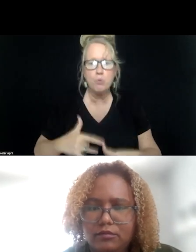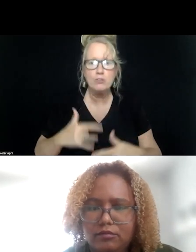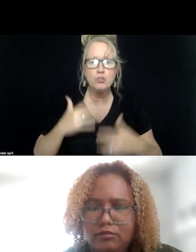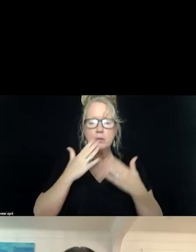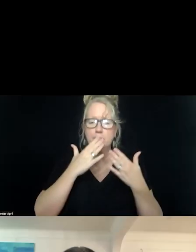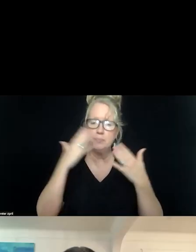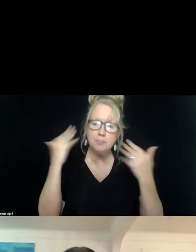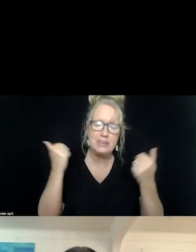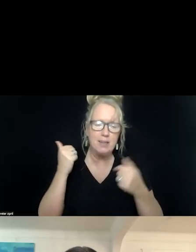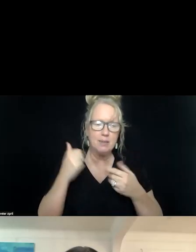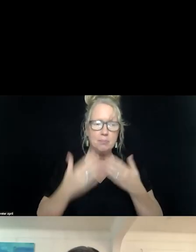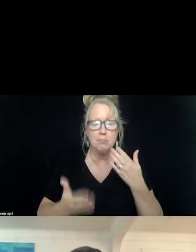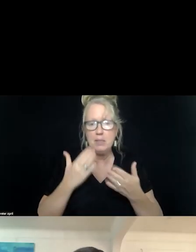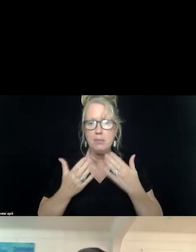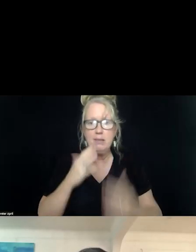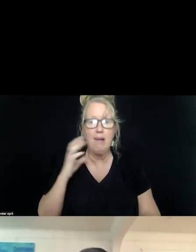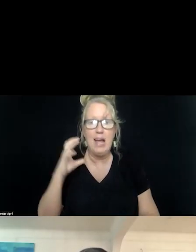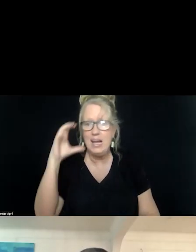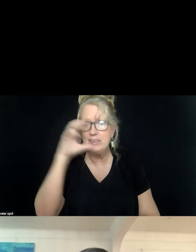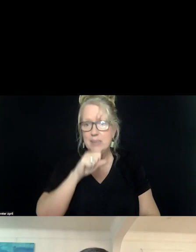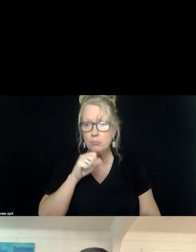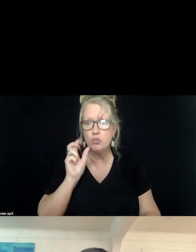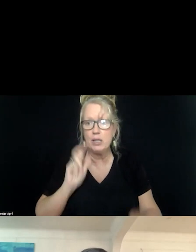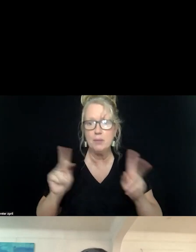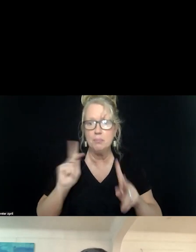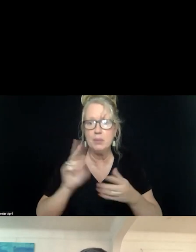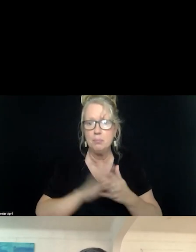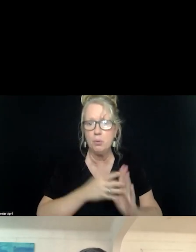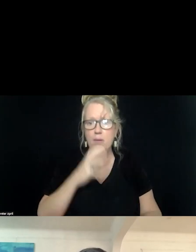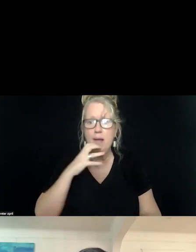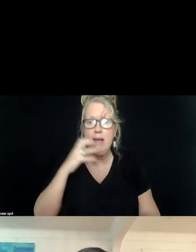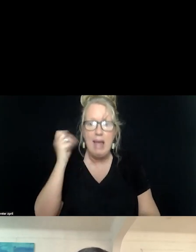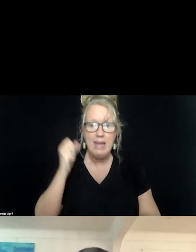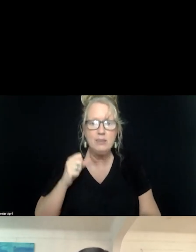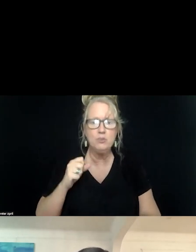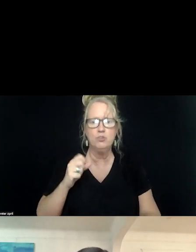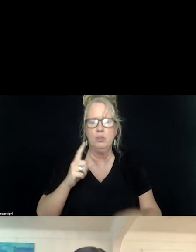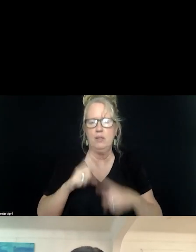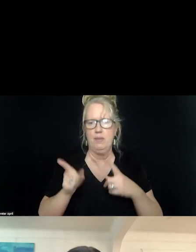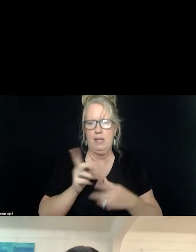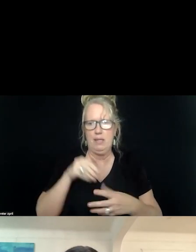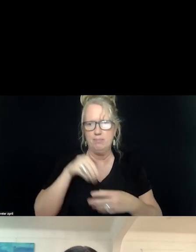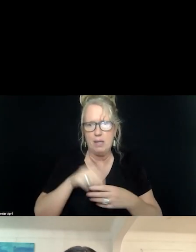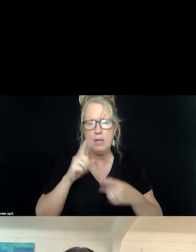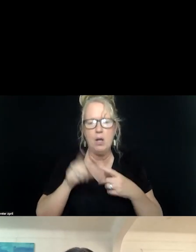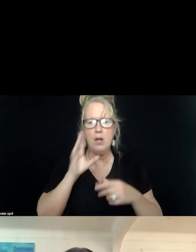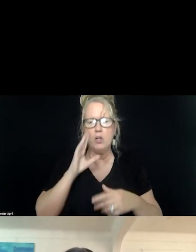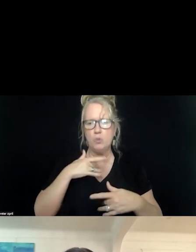ASSUMPTION THAT AS PEOPLE AGE, THEY ARE INHERENTLY DEPRESSED WITH BE WHICH IS NOT TRUE.